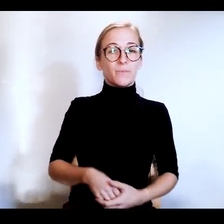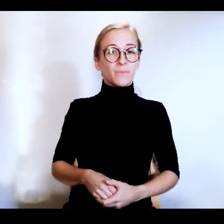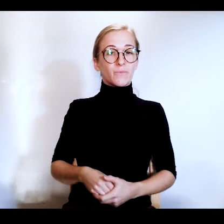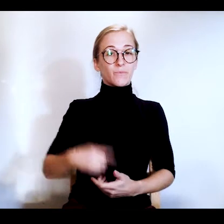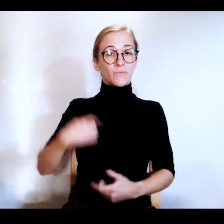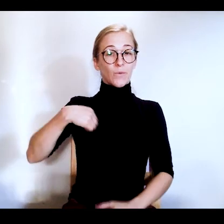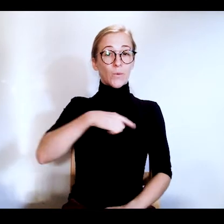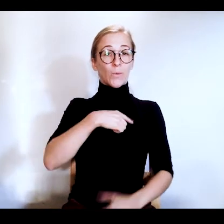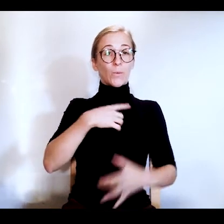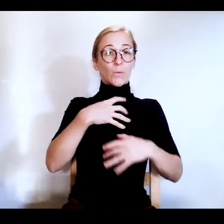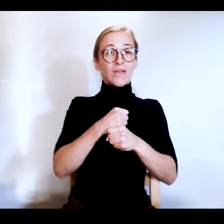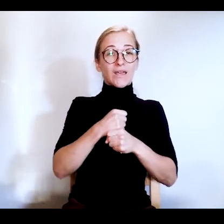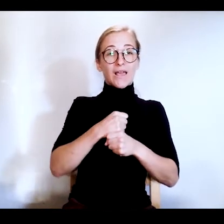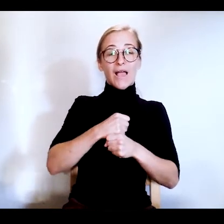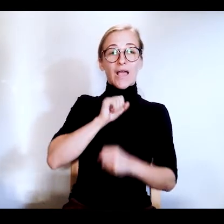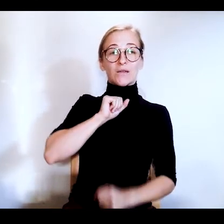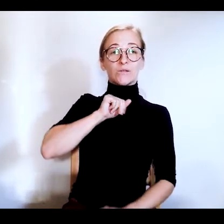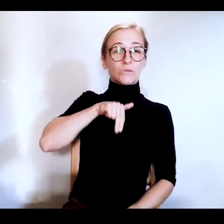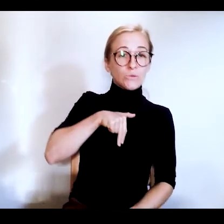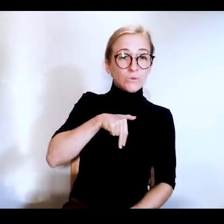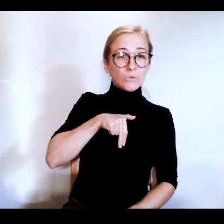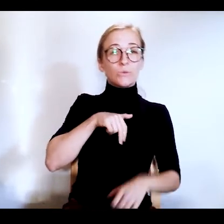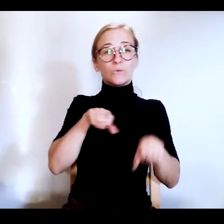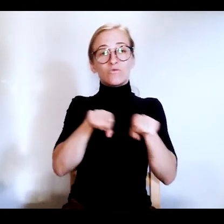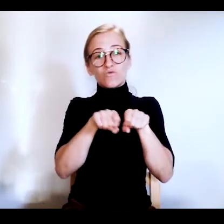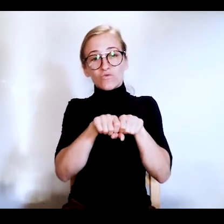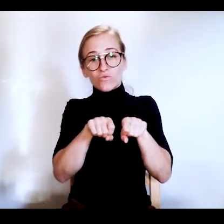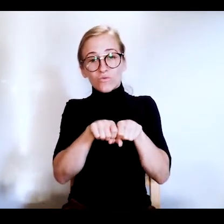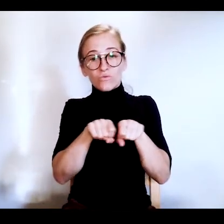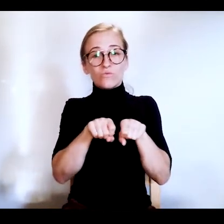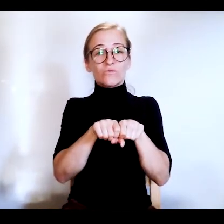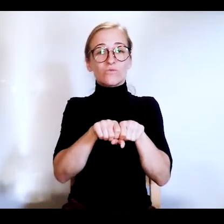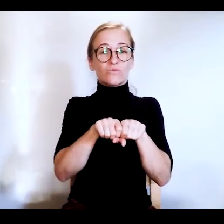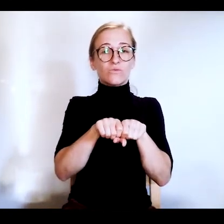we get dress shoes